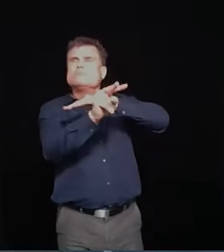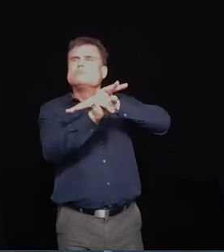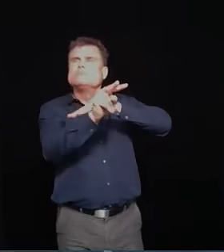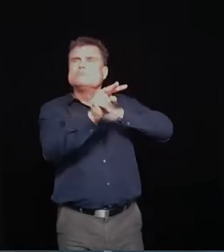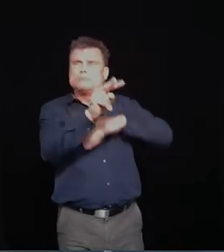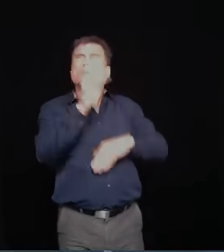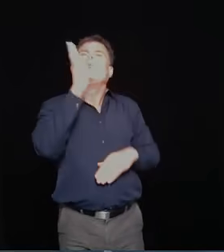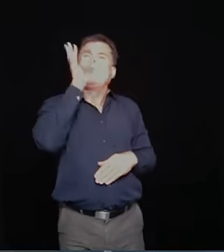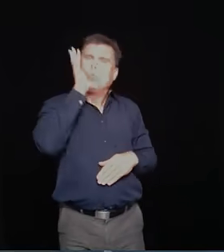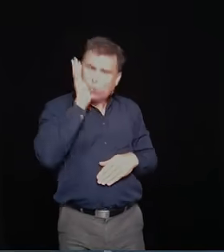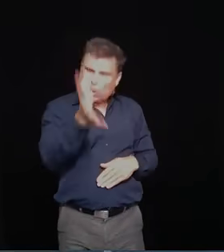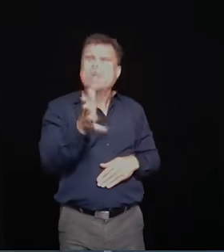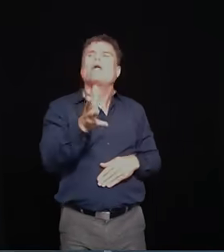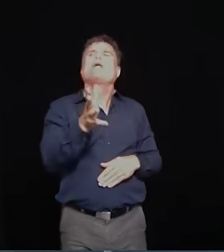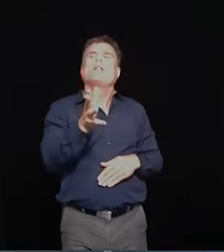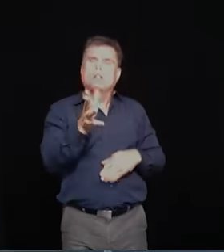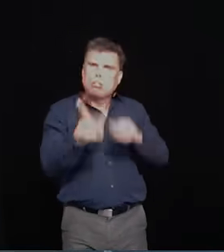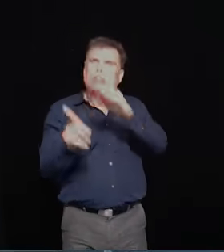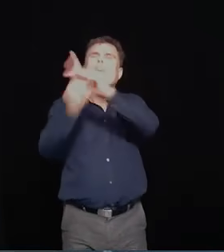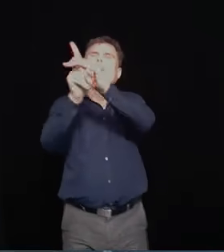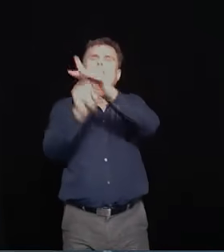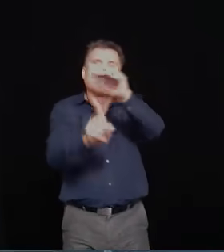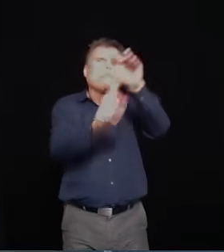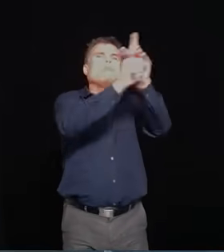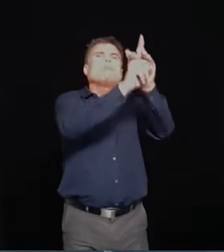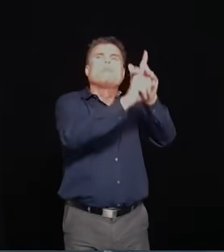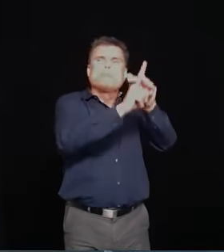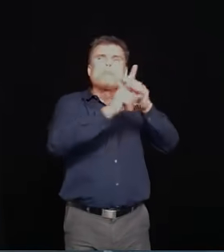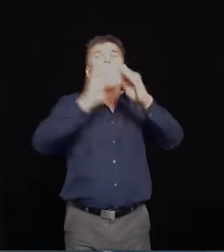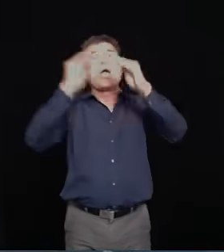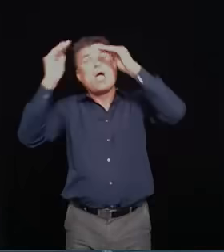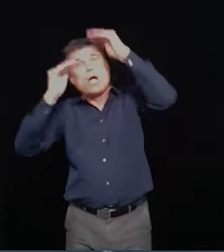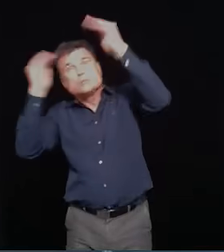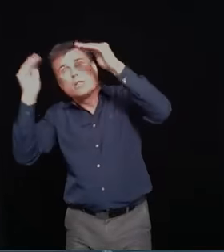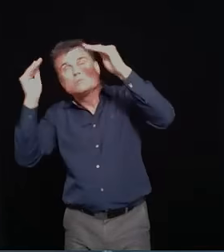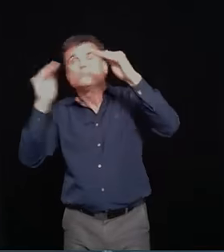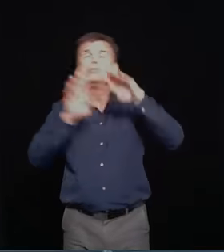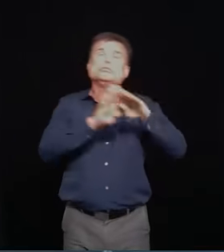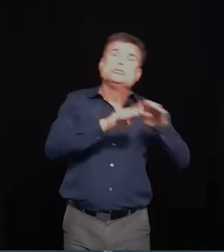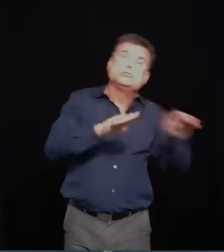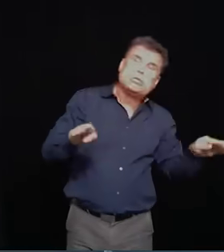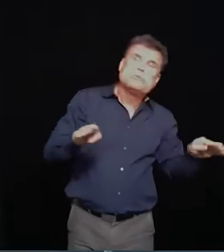things we can use particularly for adults concerns particularly in settings things like